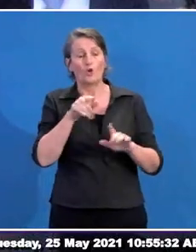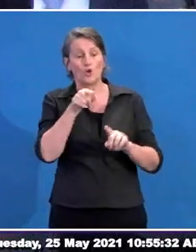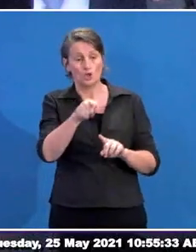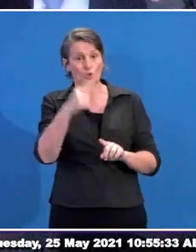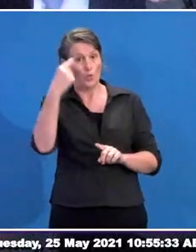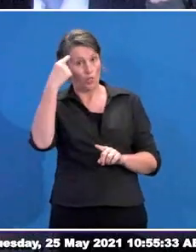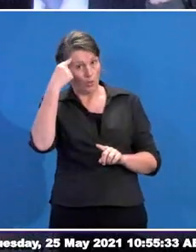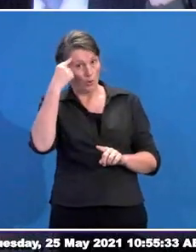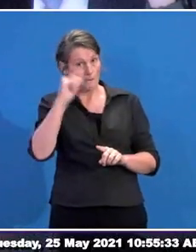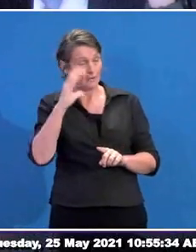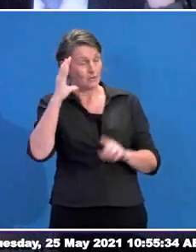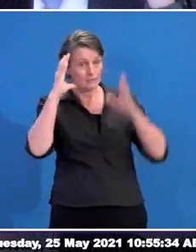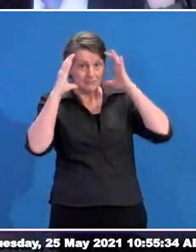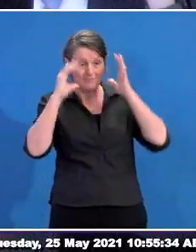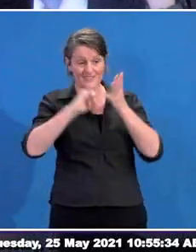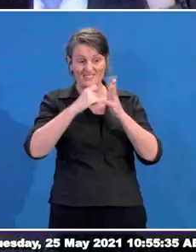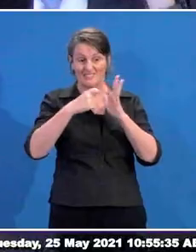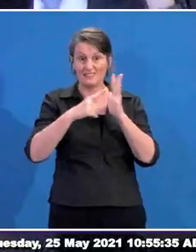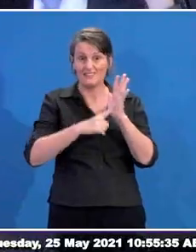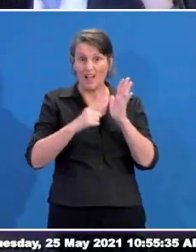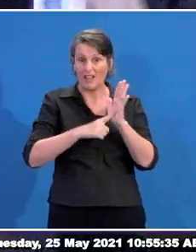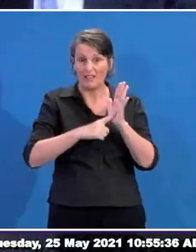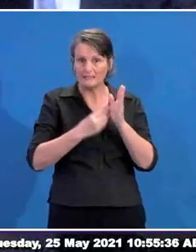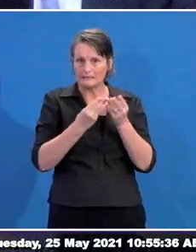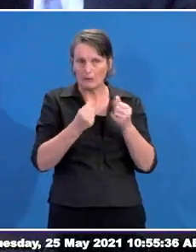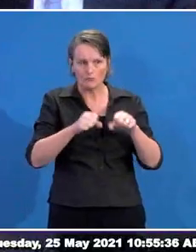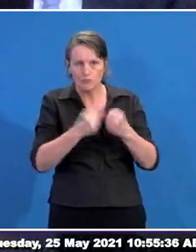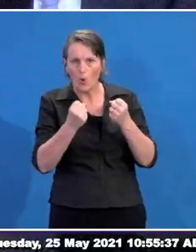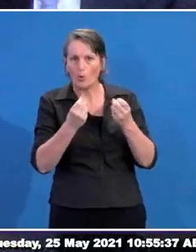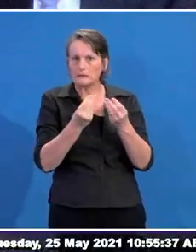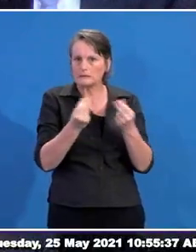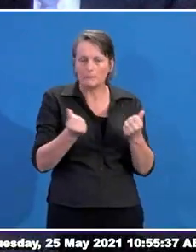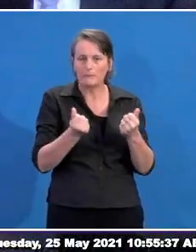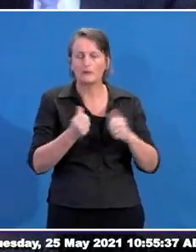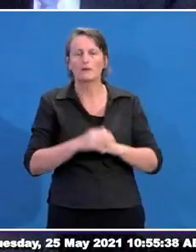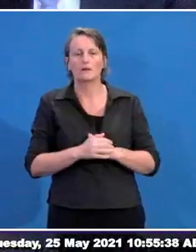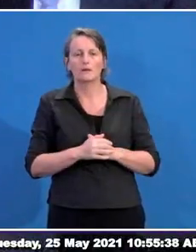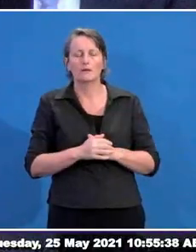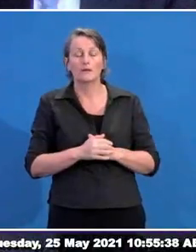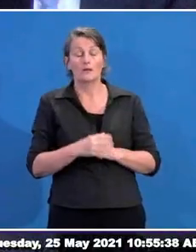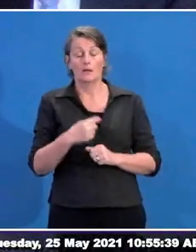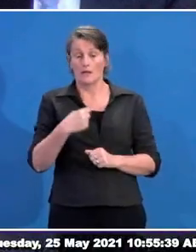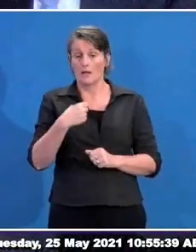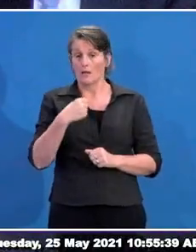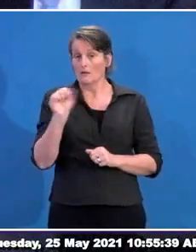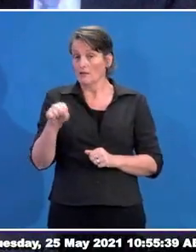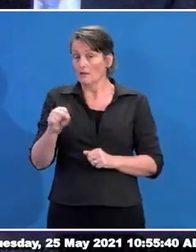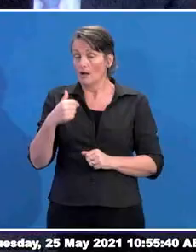to her skull. ELIZA: Yes. So what happens from there? So I called , and I'll have to refer back to my notes,